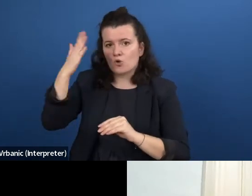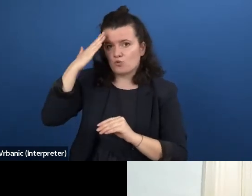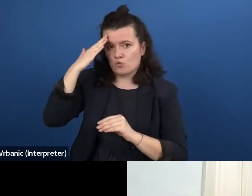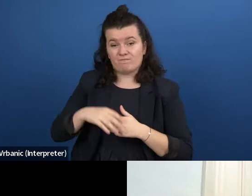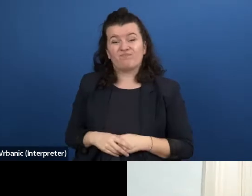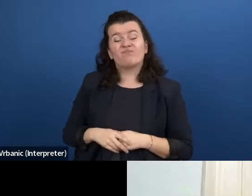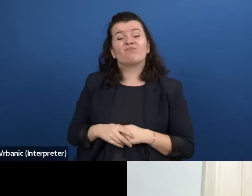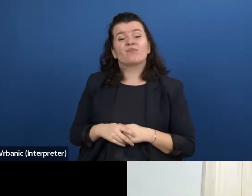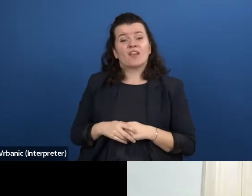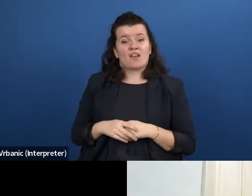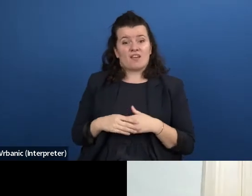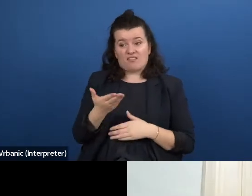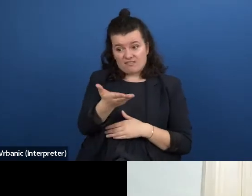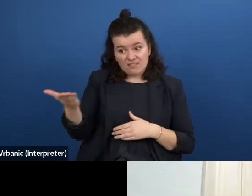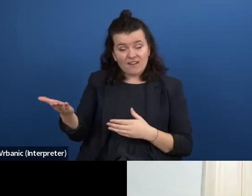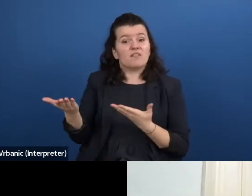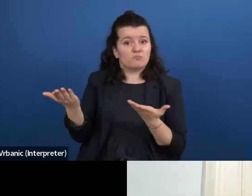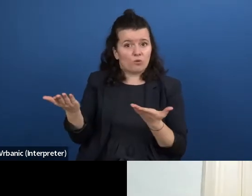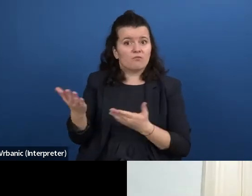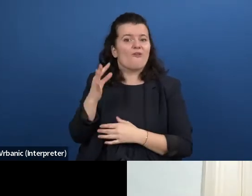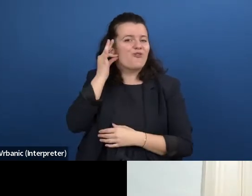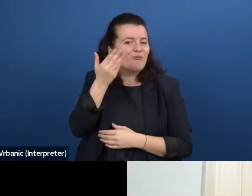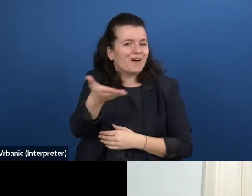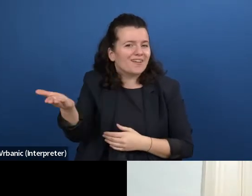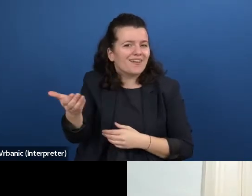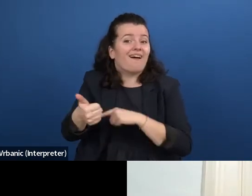both because of their gender and disability. That is not enough.